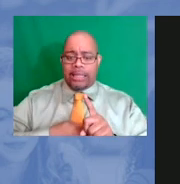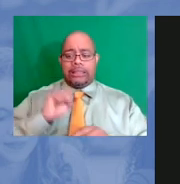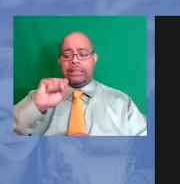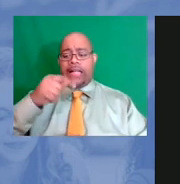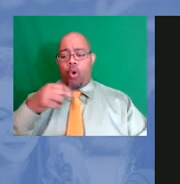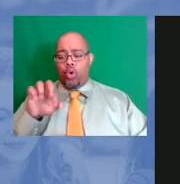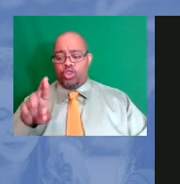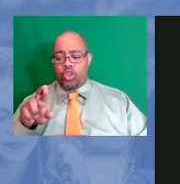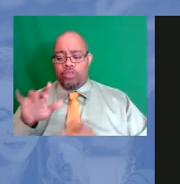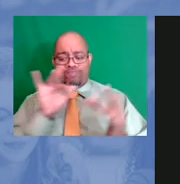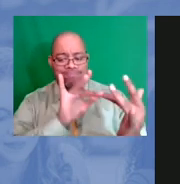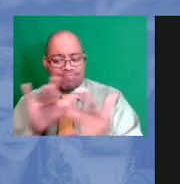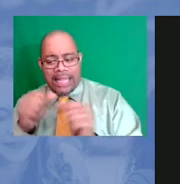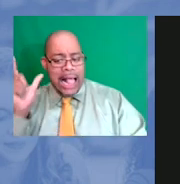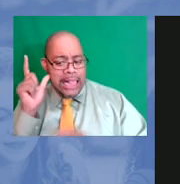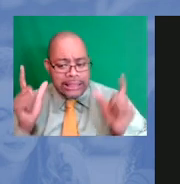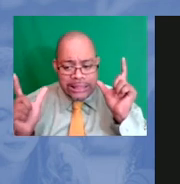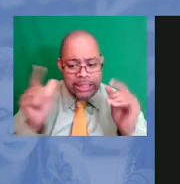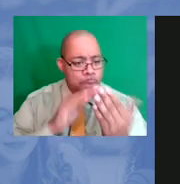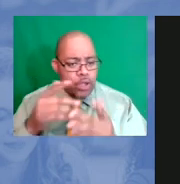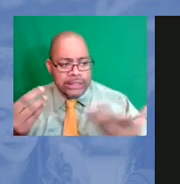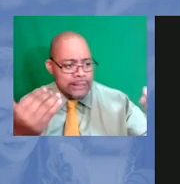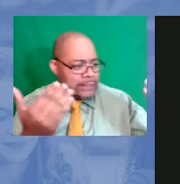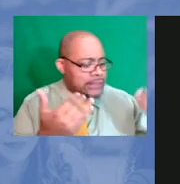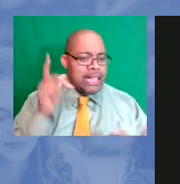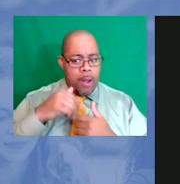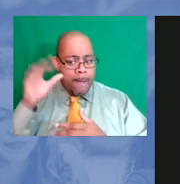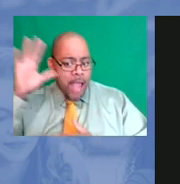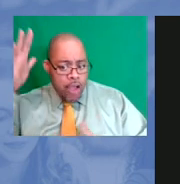TO THE COMMUNITY, LISTEN TO OUR PARENTS, TO OUR STUDENTS, LISTEN TO OUR WORKFORCE AND